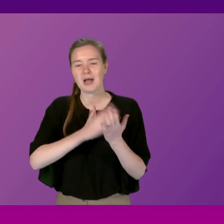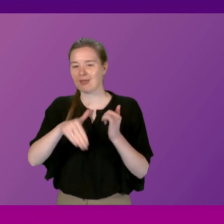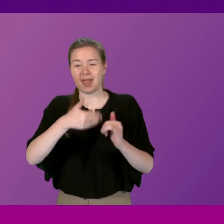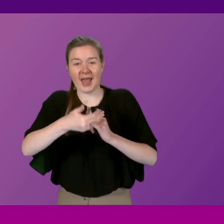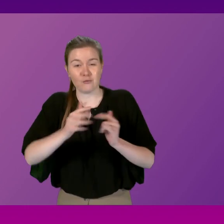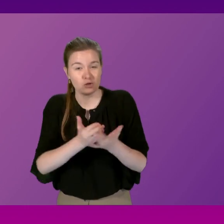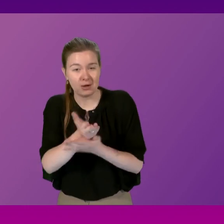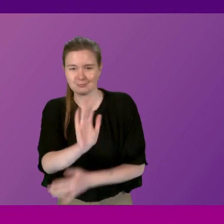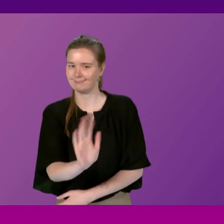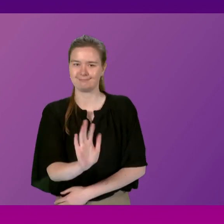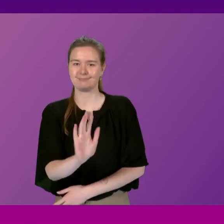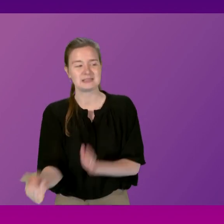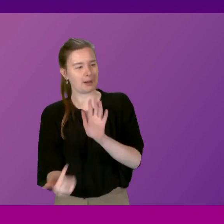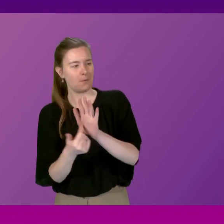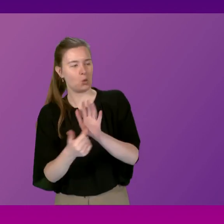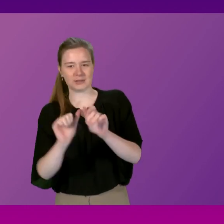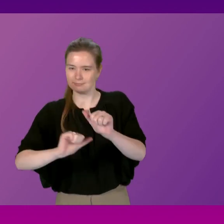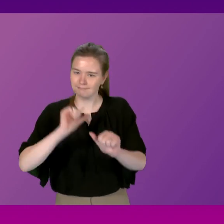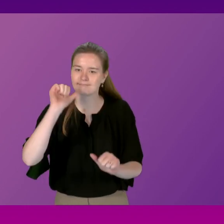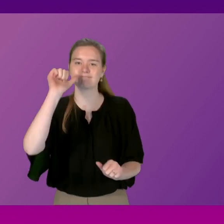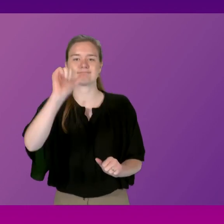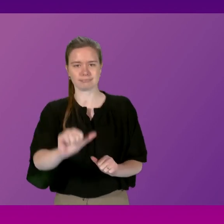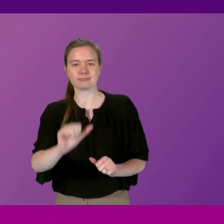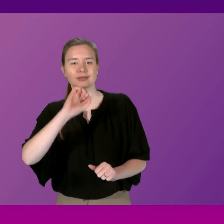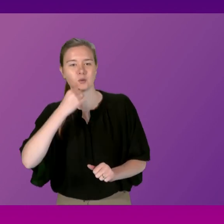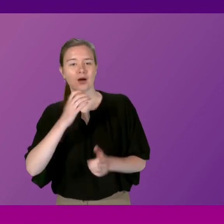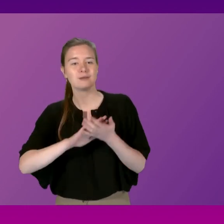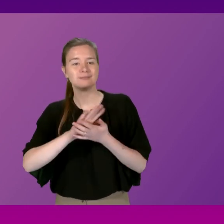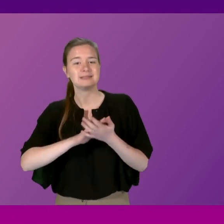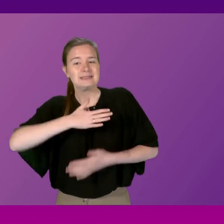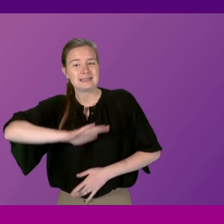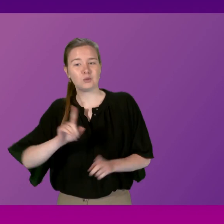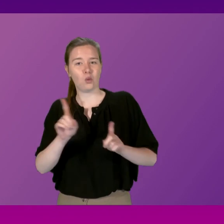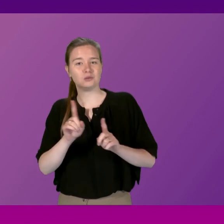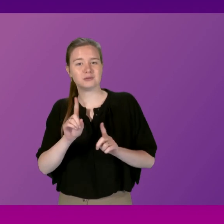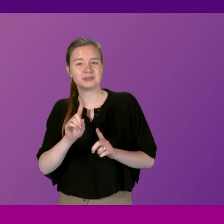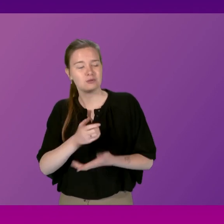It is an important and big step, but it will require the right, effective implementation